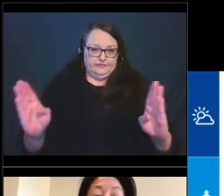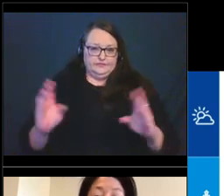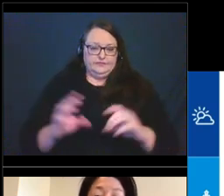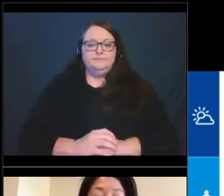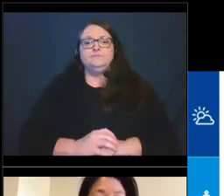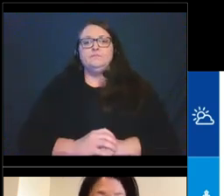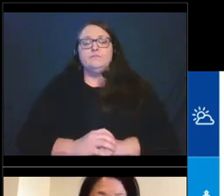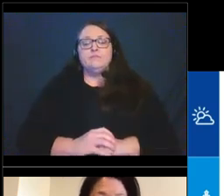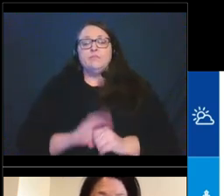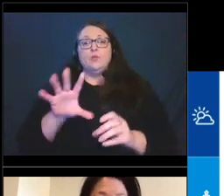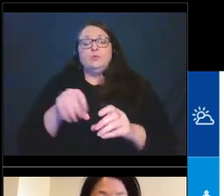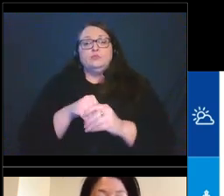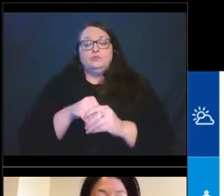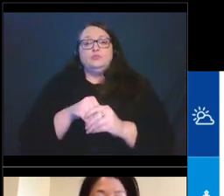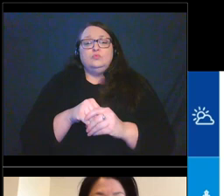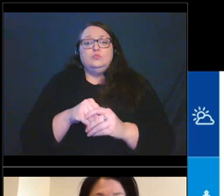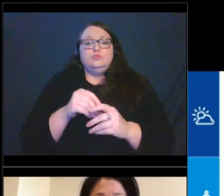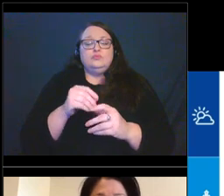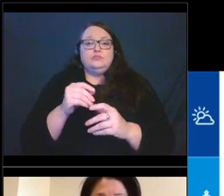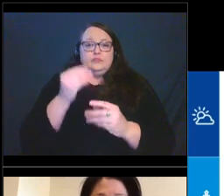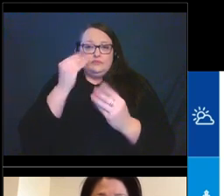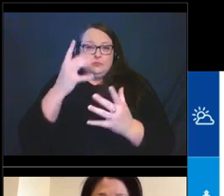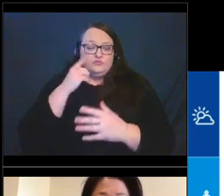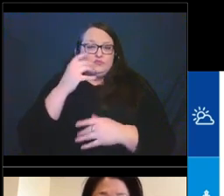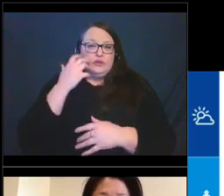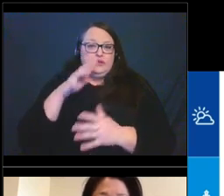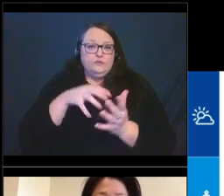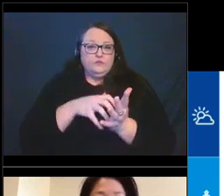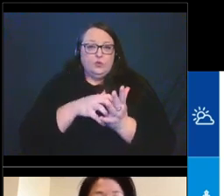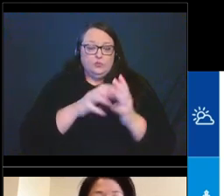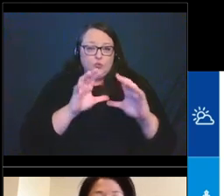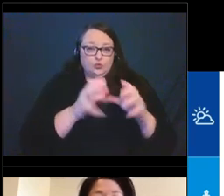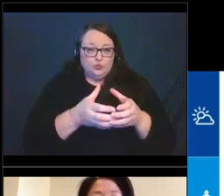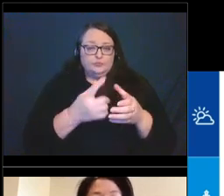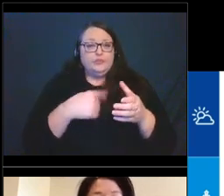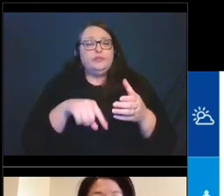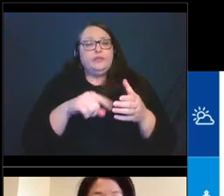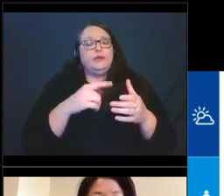heat-vulnerable groups, which typically experience impacts at thresholds below climatologically